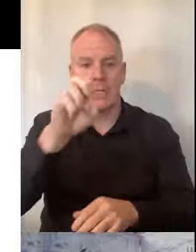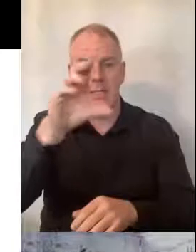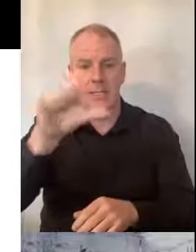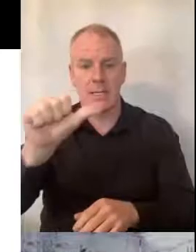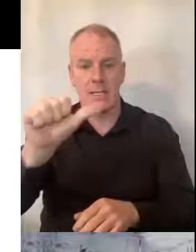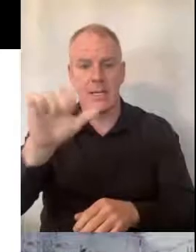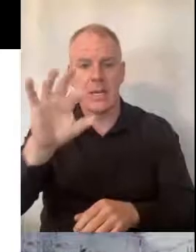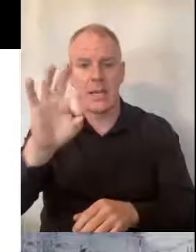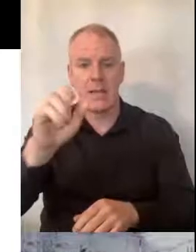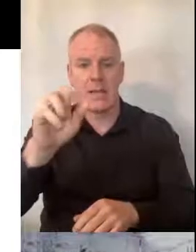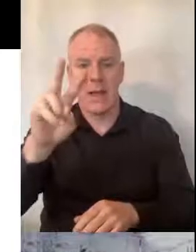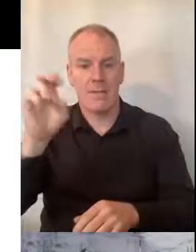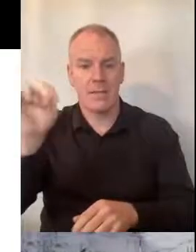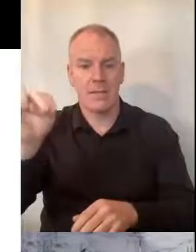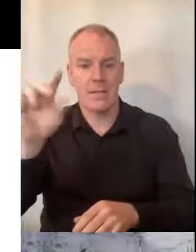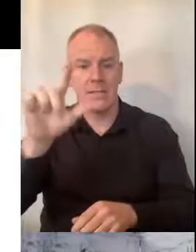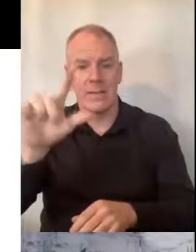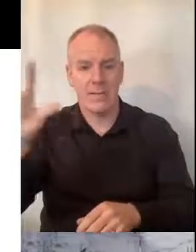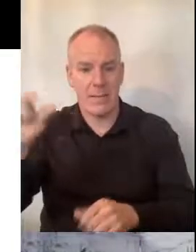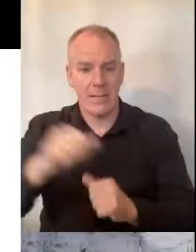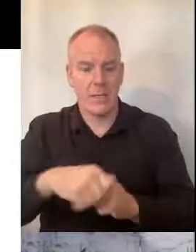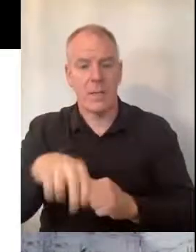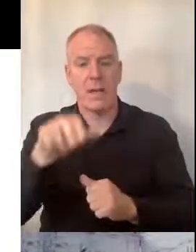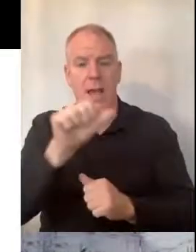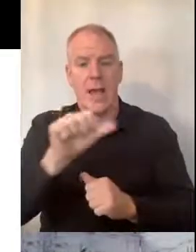You can use that @UL the @forumTL teaching